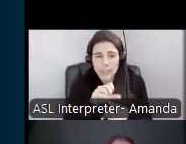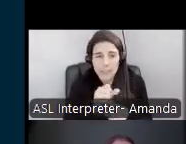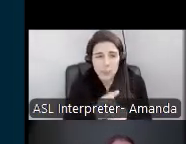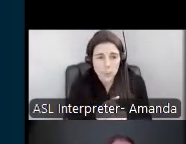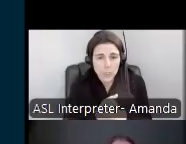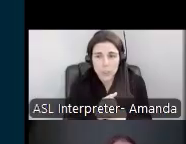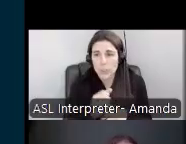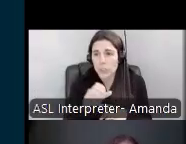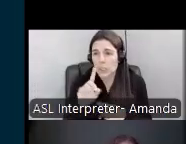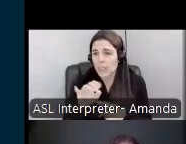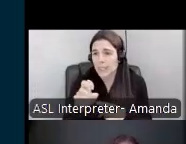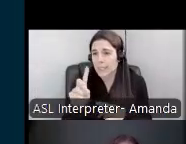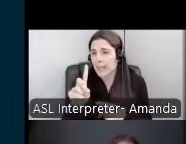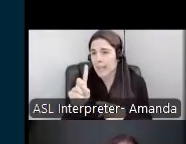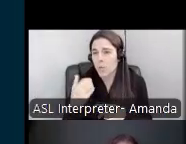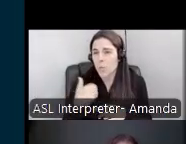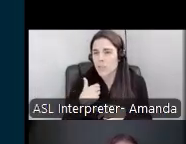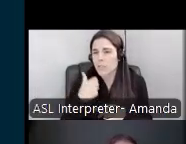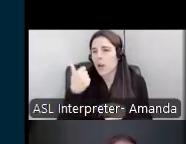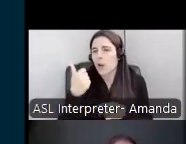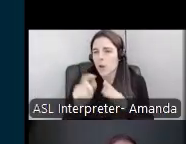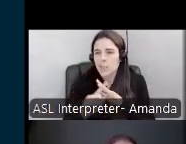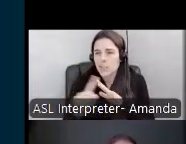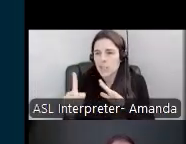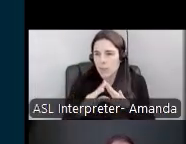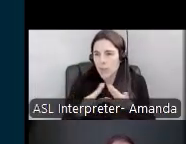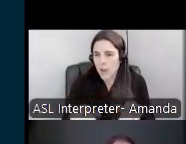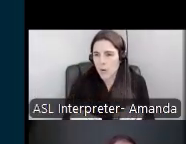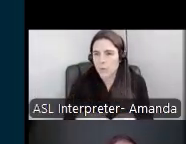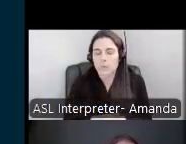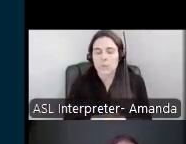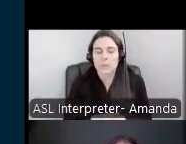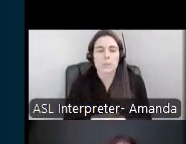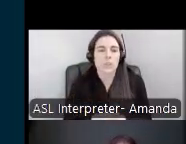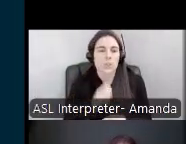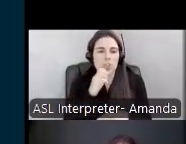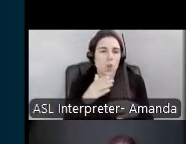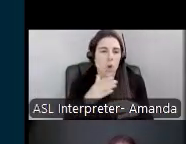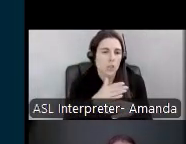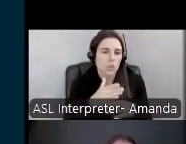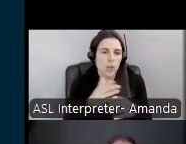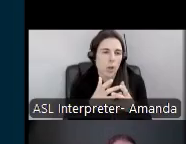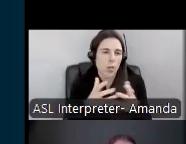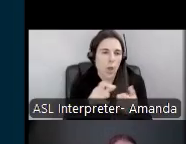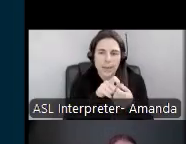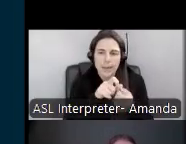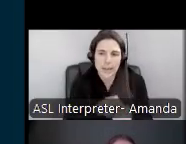younger, where he got out of their house. She hasn't shared with me a lot of details, so I don't know about that, but I